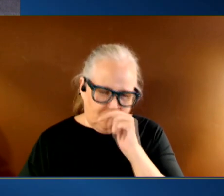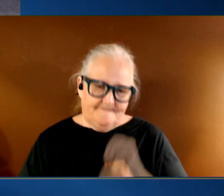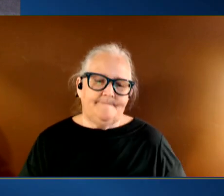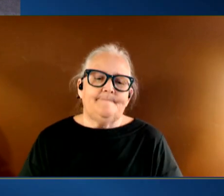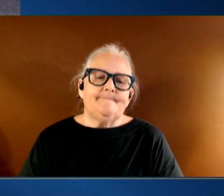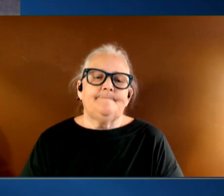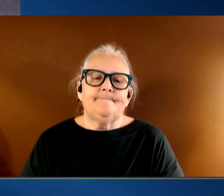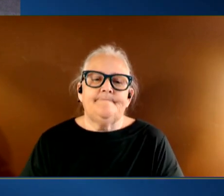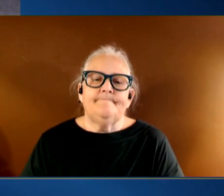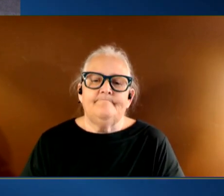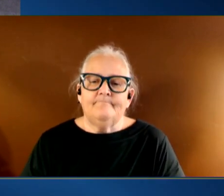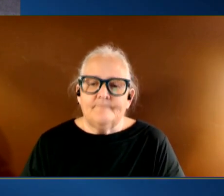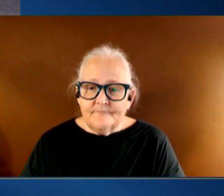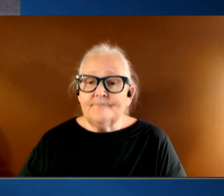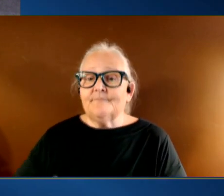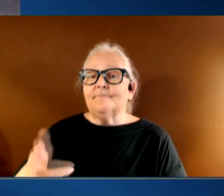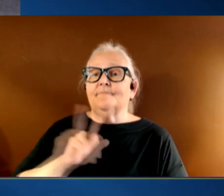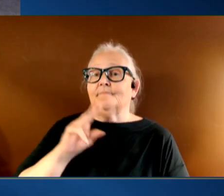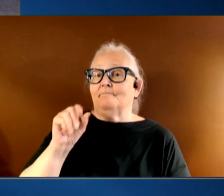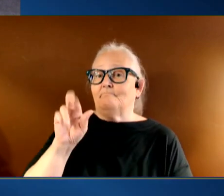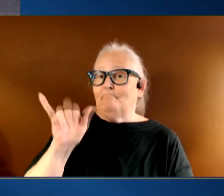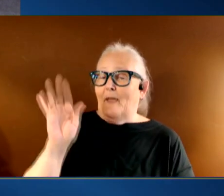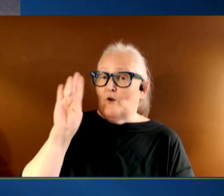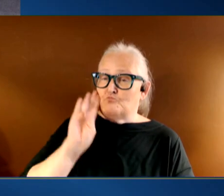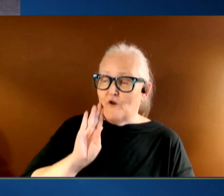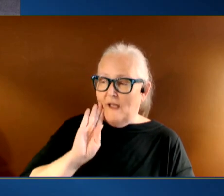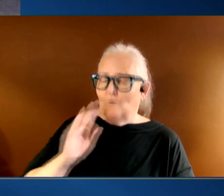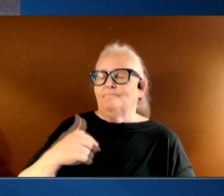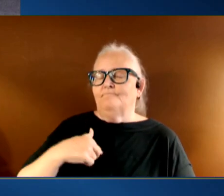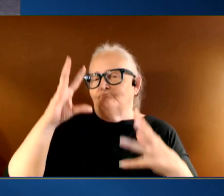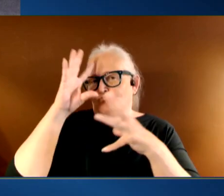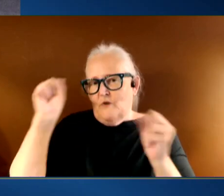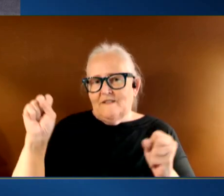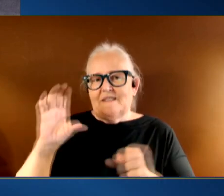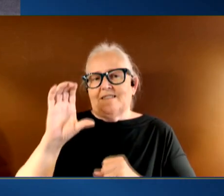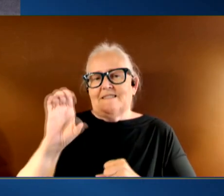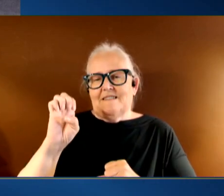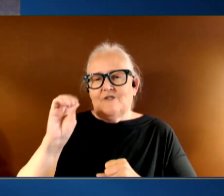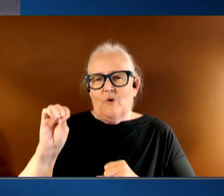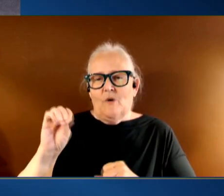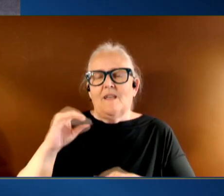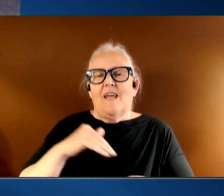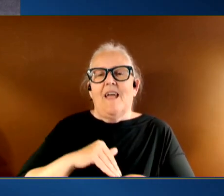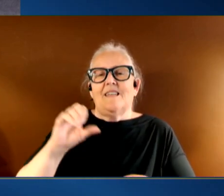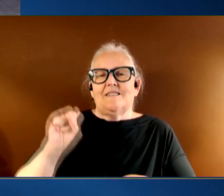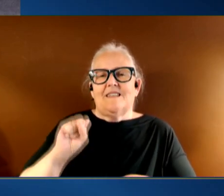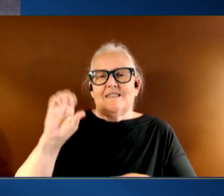My name is Mary Brown. And I'm the president and CEO at the Sickle Cell Disease Foundation.